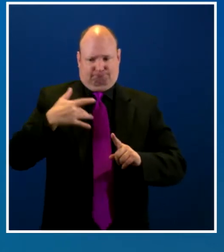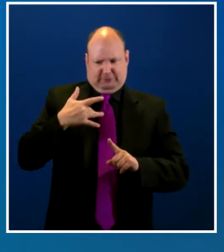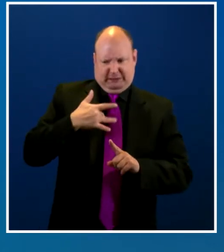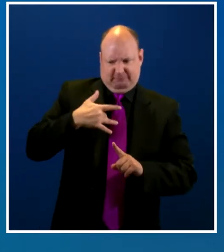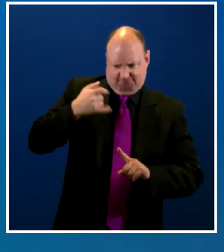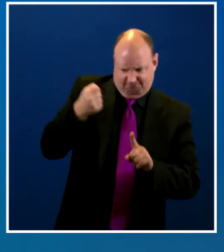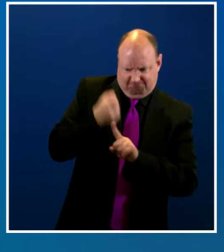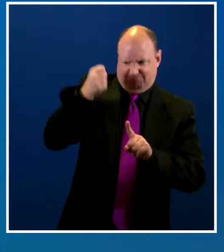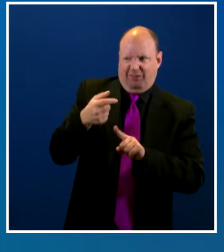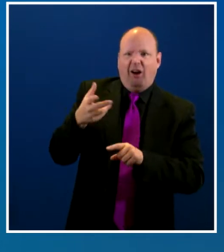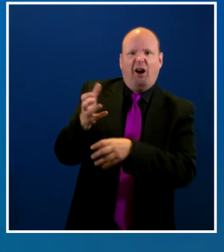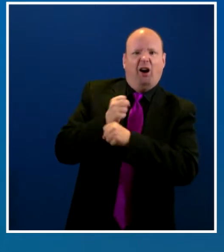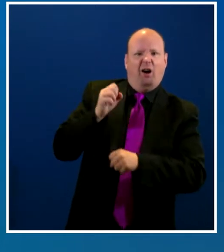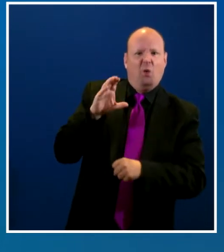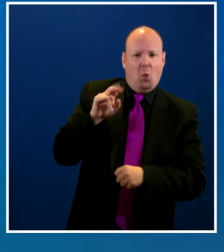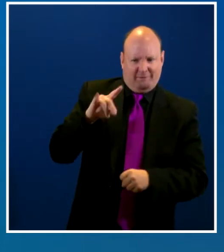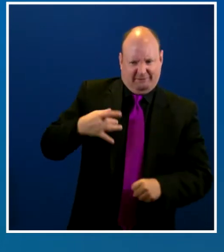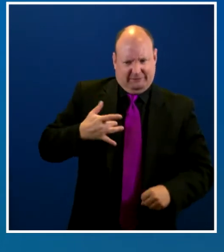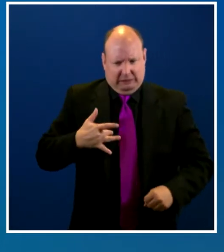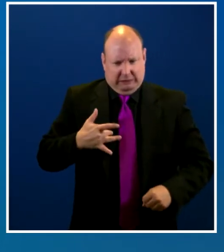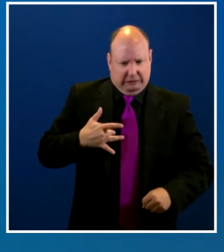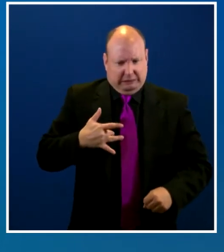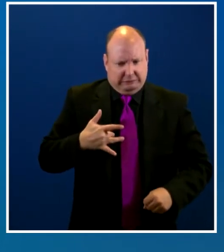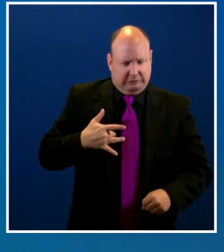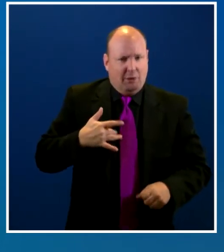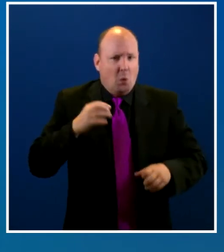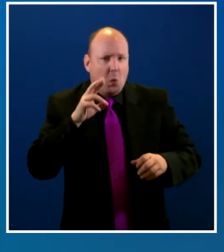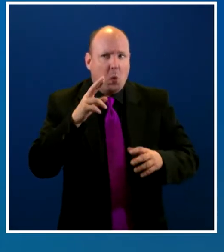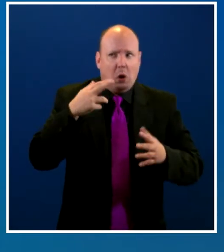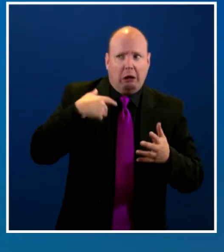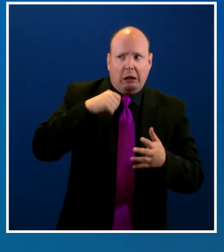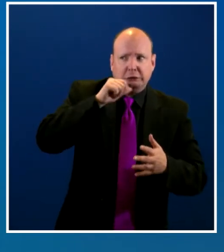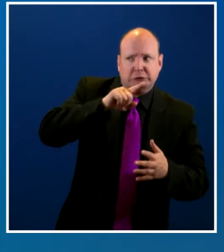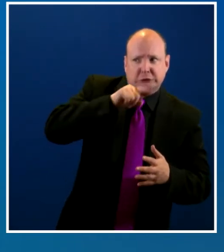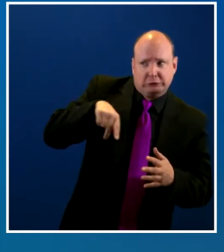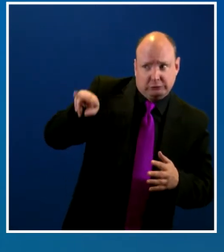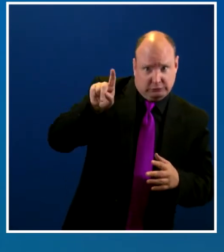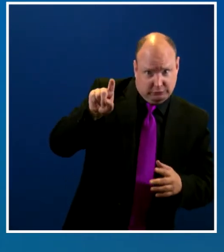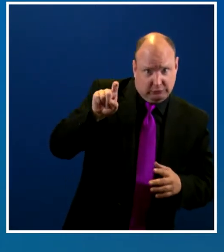should wait until five days after their exposure to test.